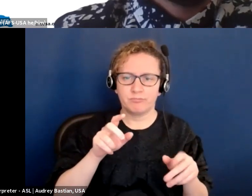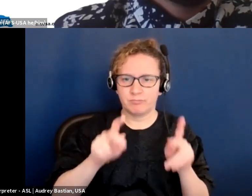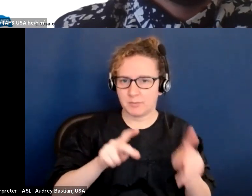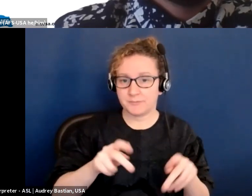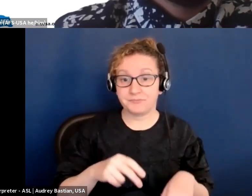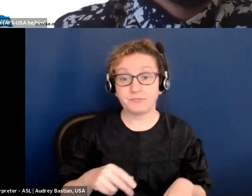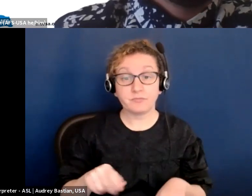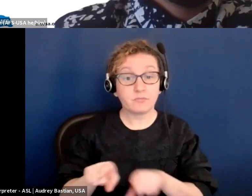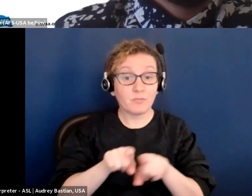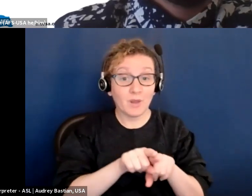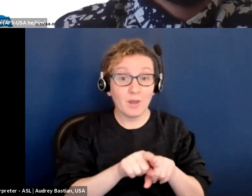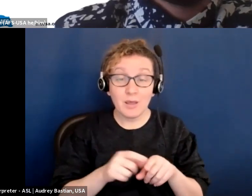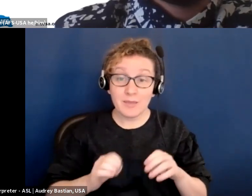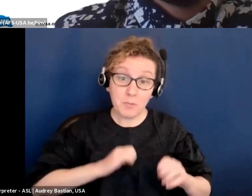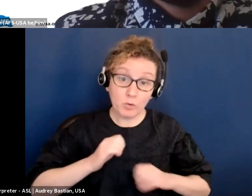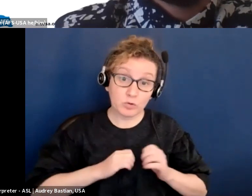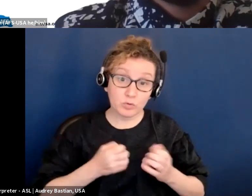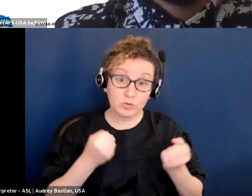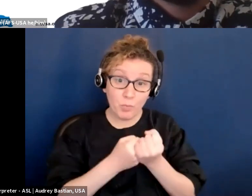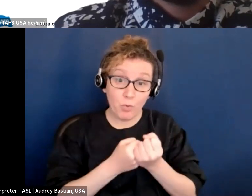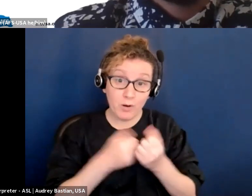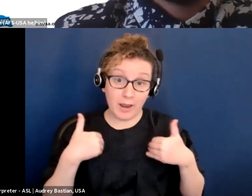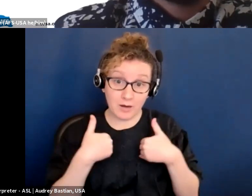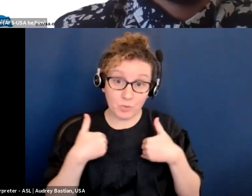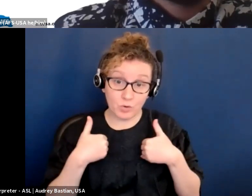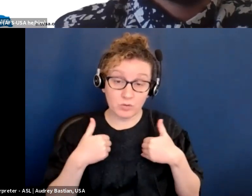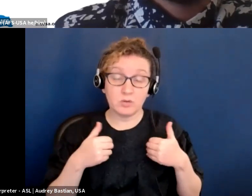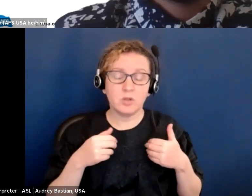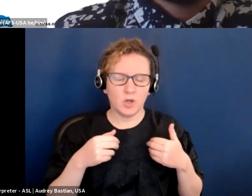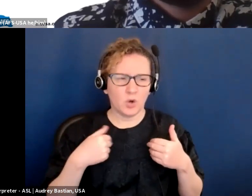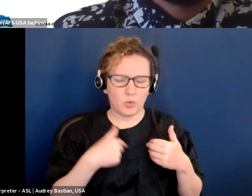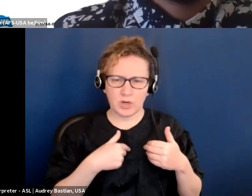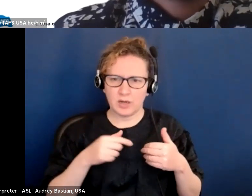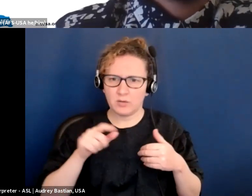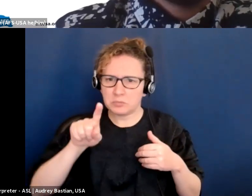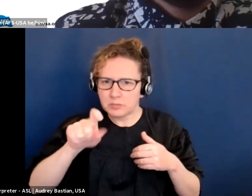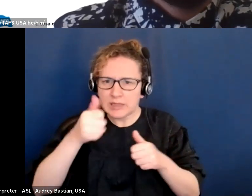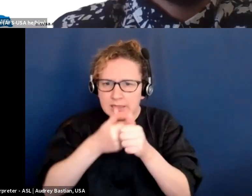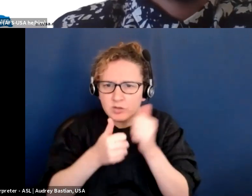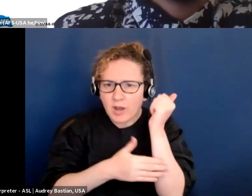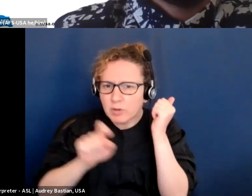support animal example and helping us get up to date requirements on bringing in animals.